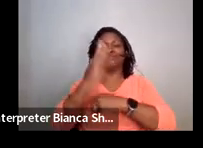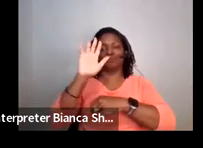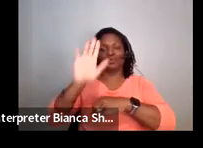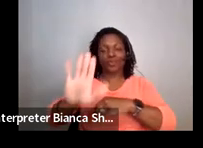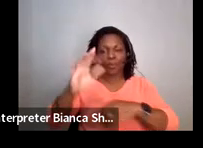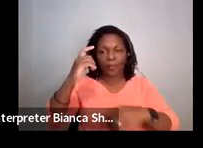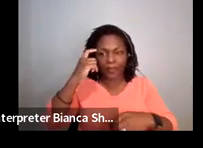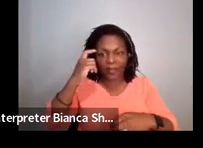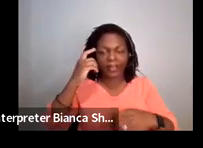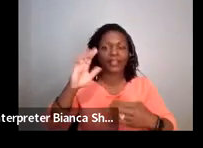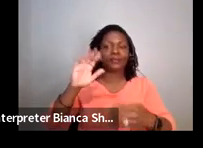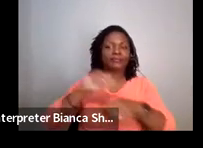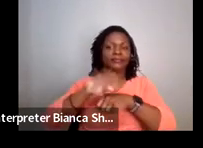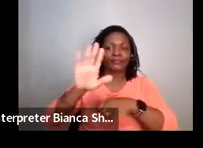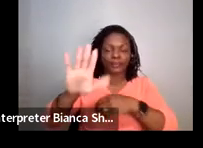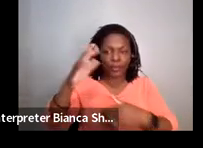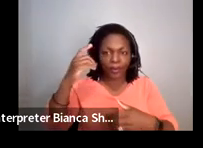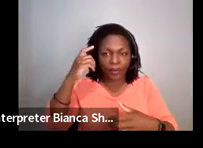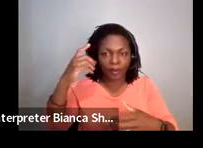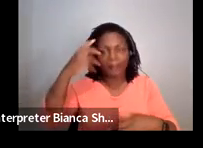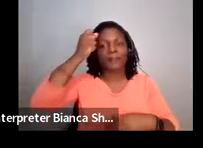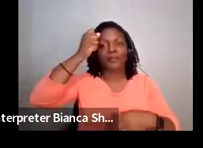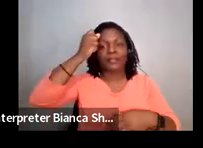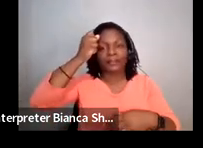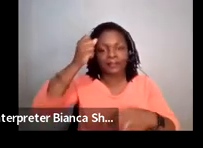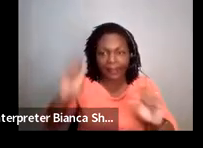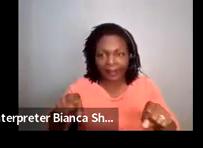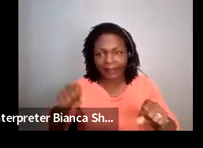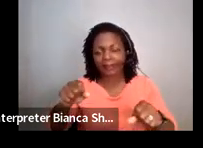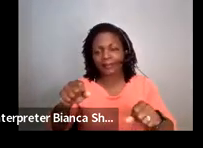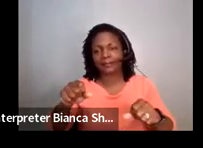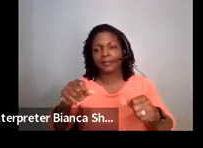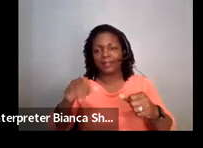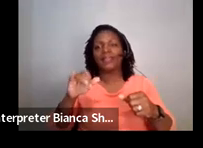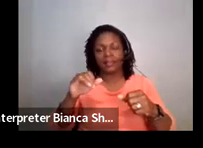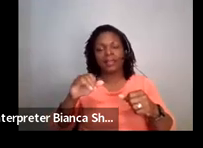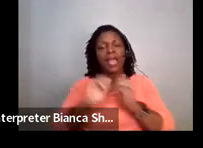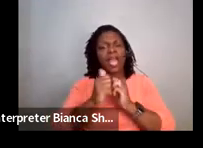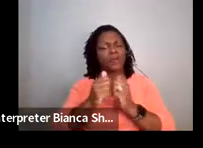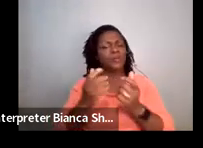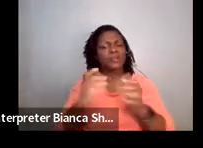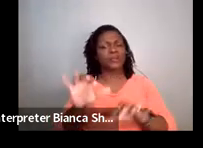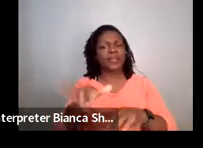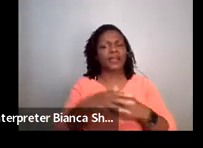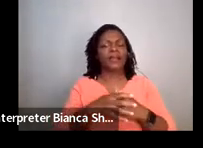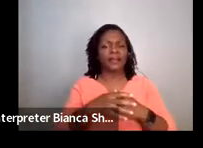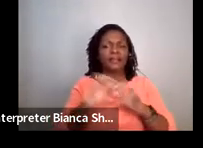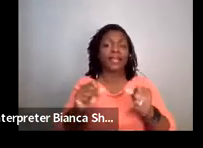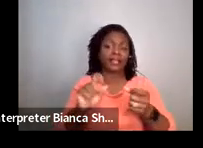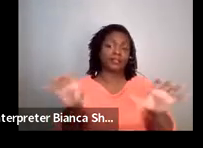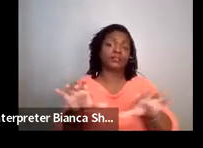And I like to say we can do that with lifestyle changes that keep your brain active.